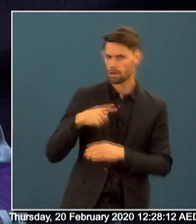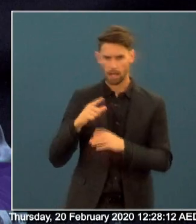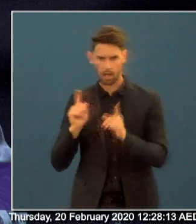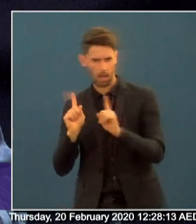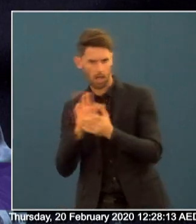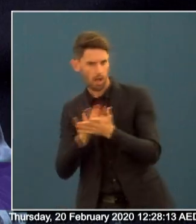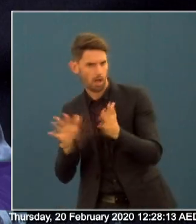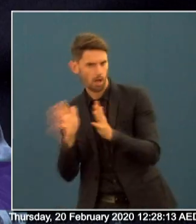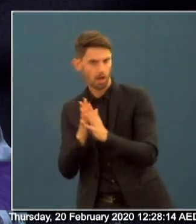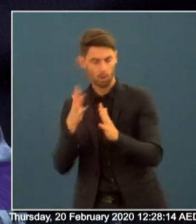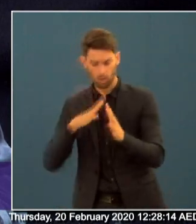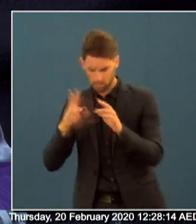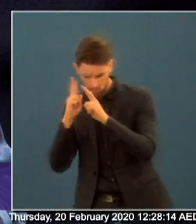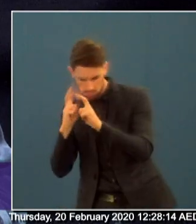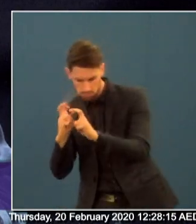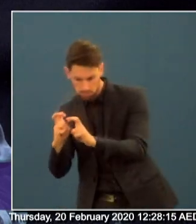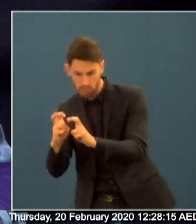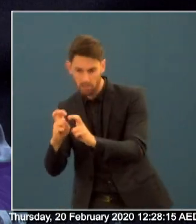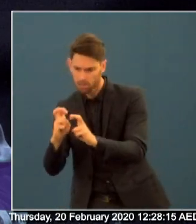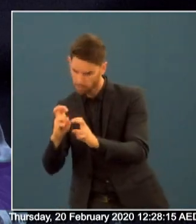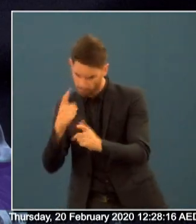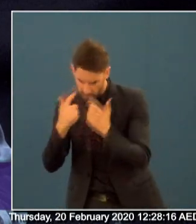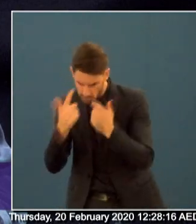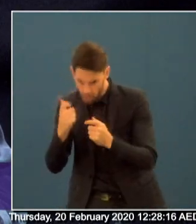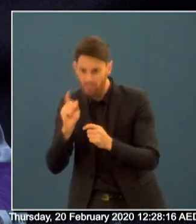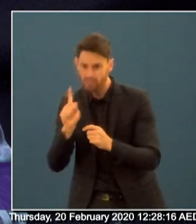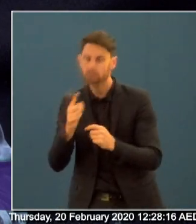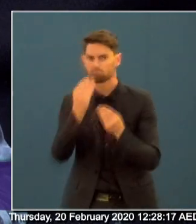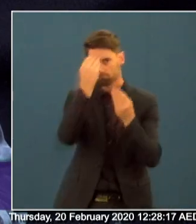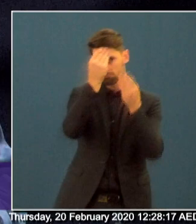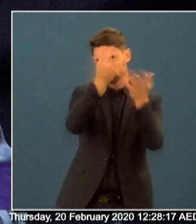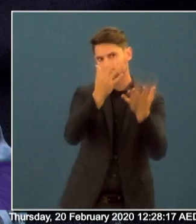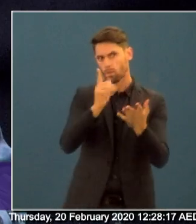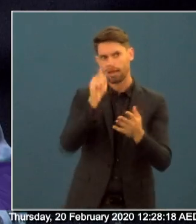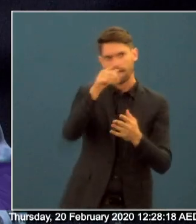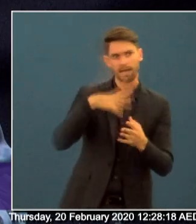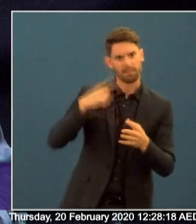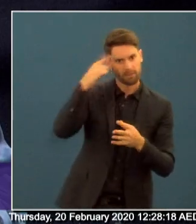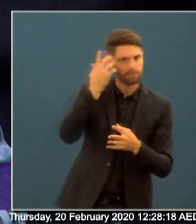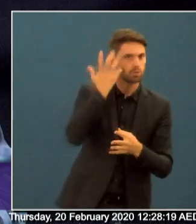that the Commission could examine as it starts to develop its monitoring system.